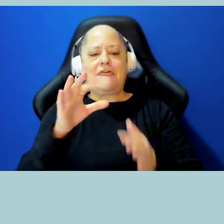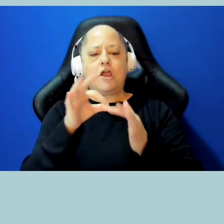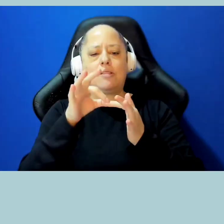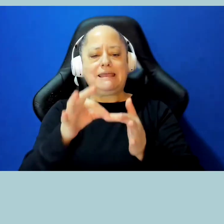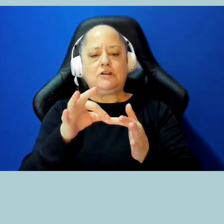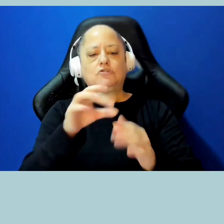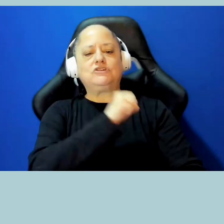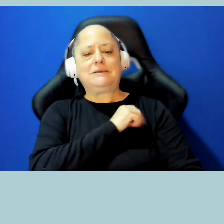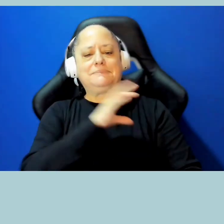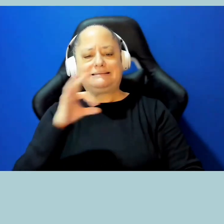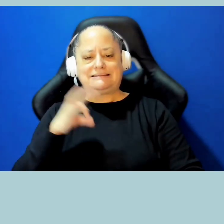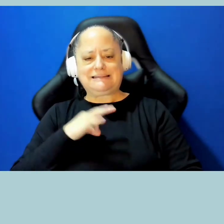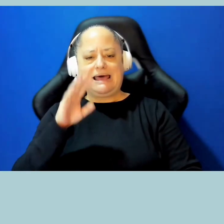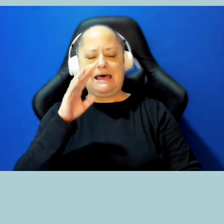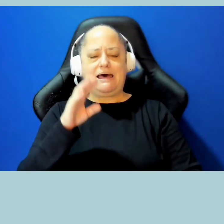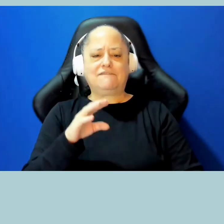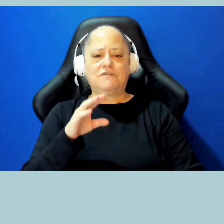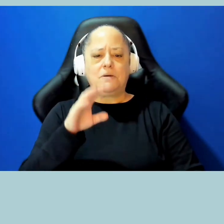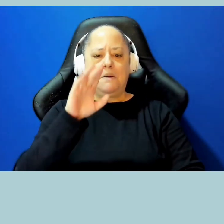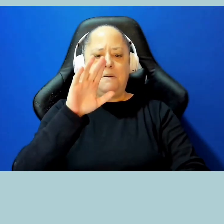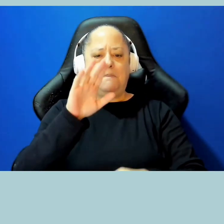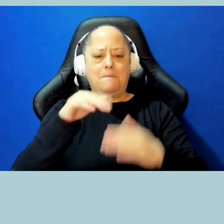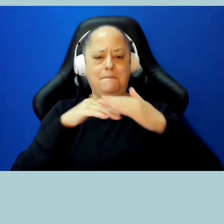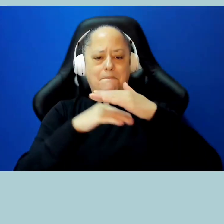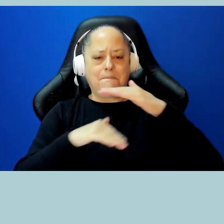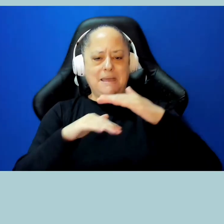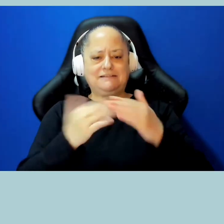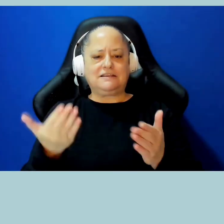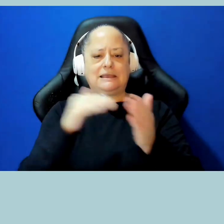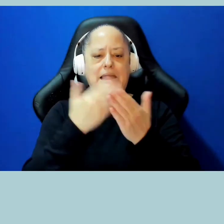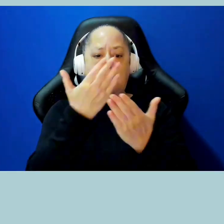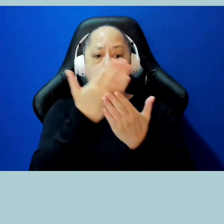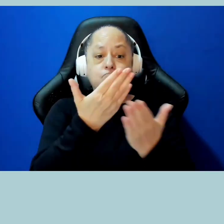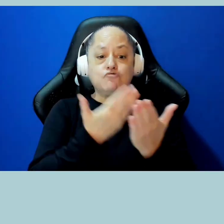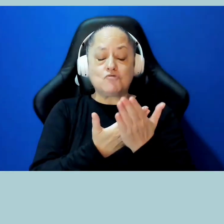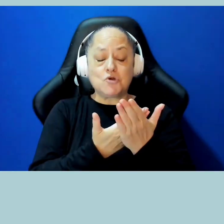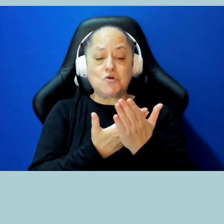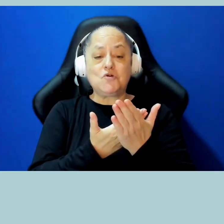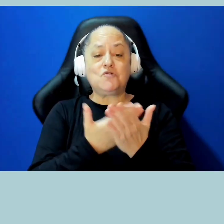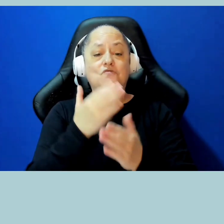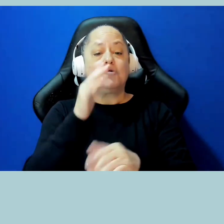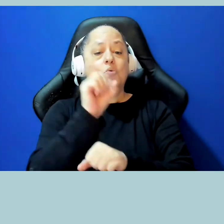I will say just basically, again, the proof will be in the pudding. So we're working on it, and just keep